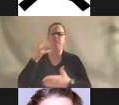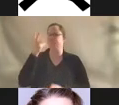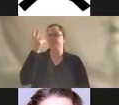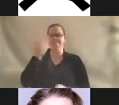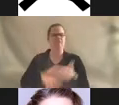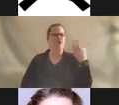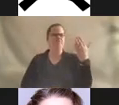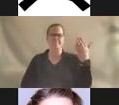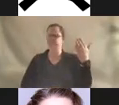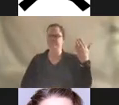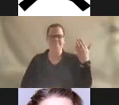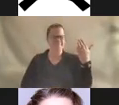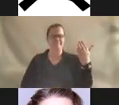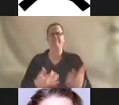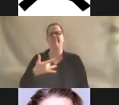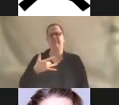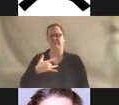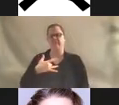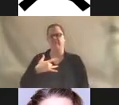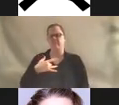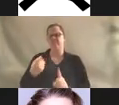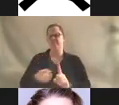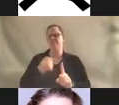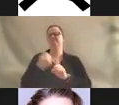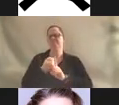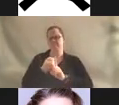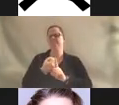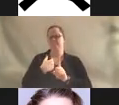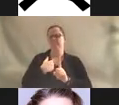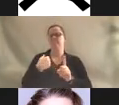And so, I feel very deeply impacted by health inequities.